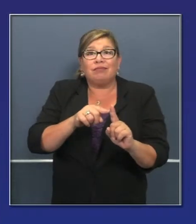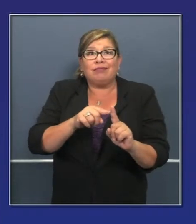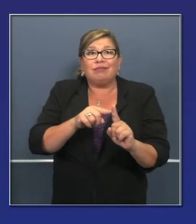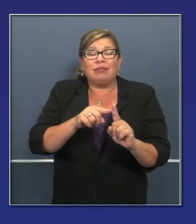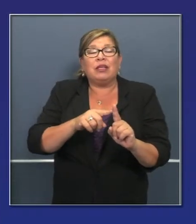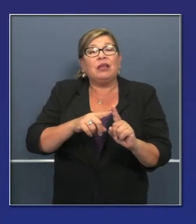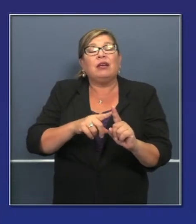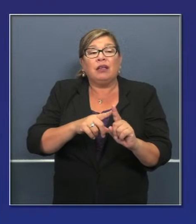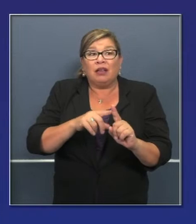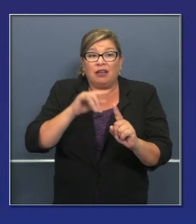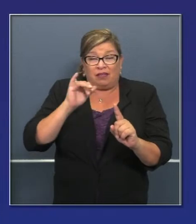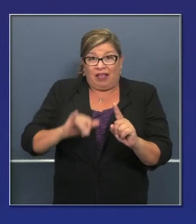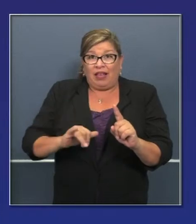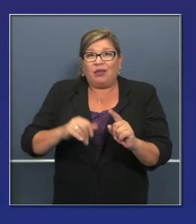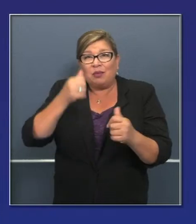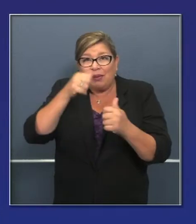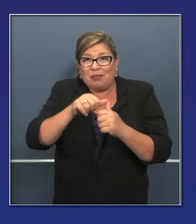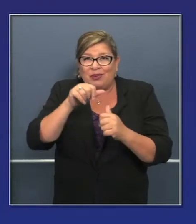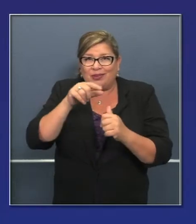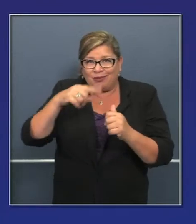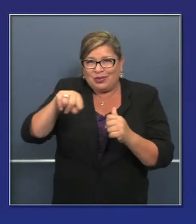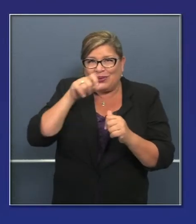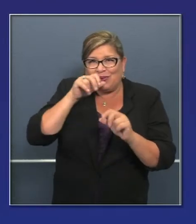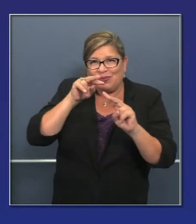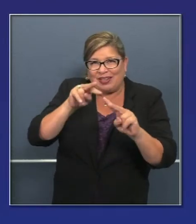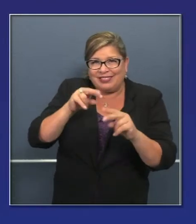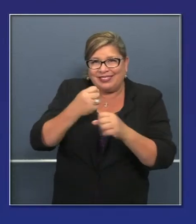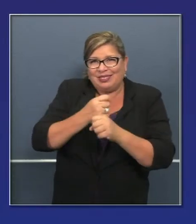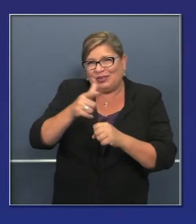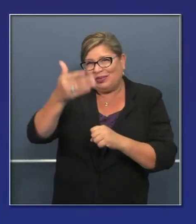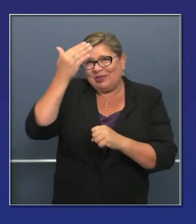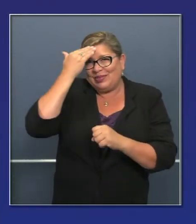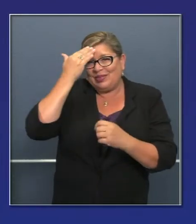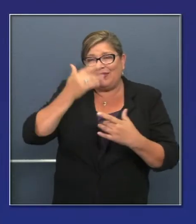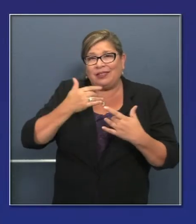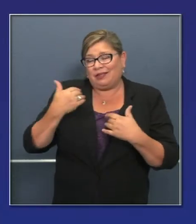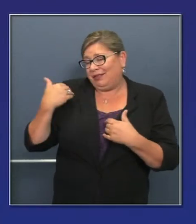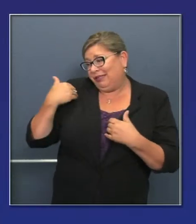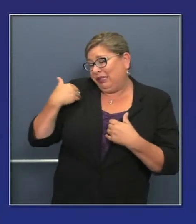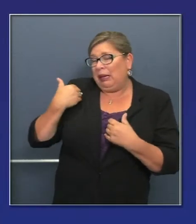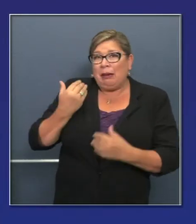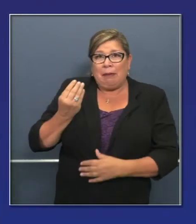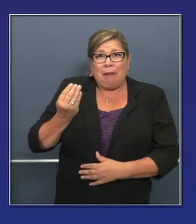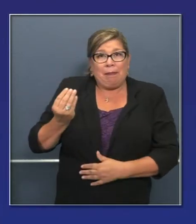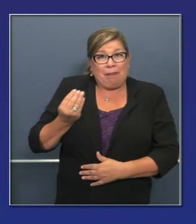recall those that watch closely some of these updates that on Monday just a few days ago our